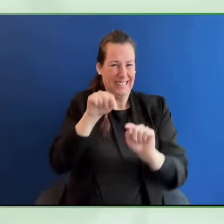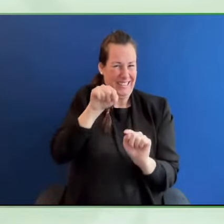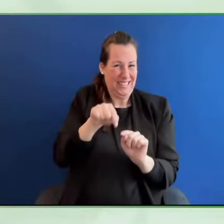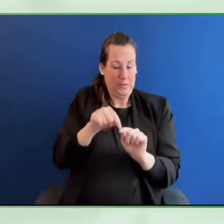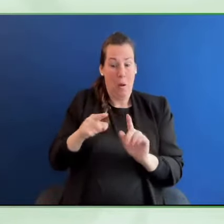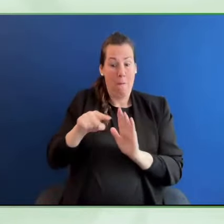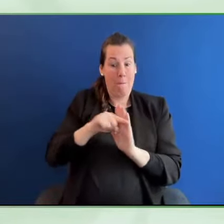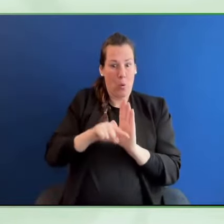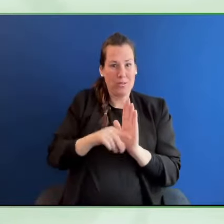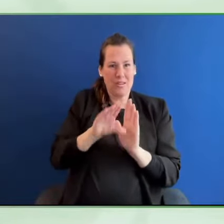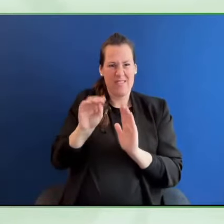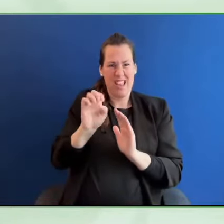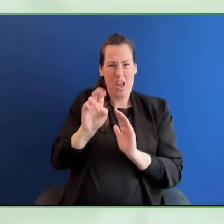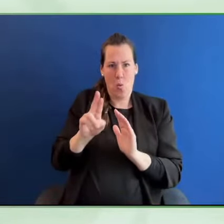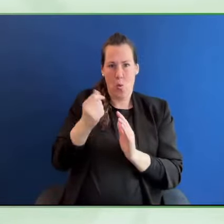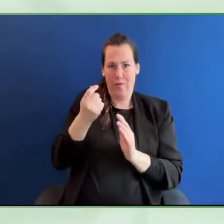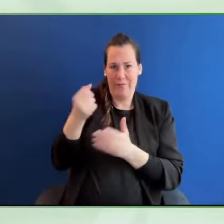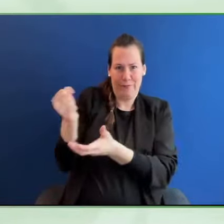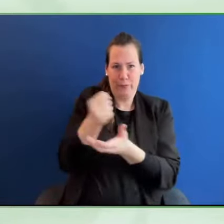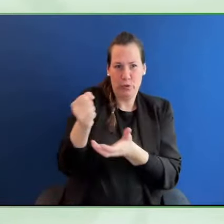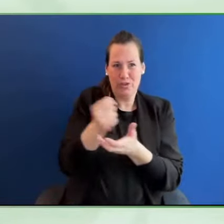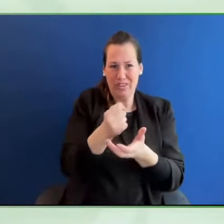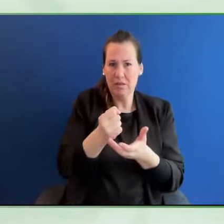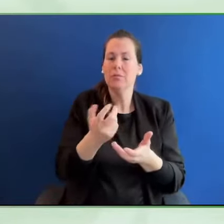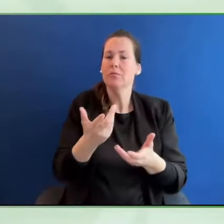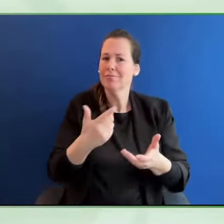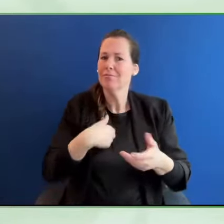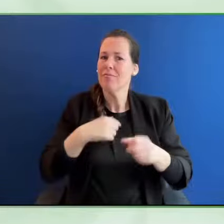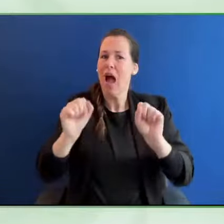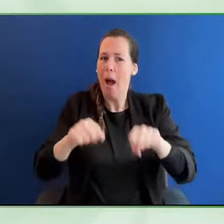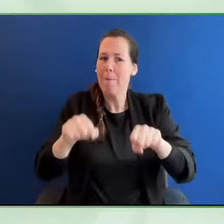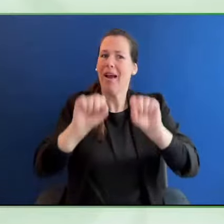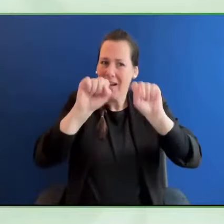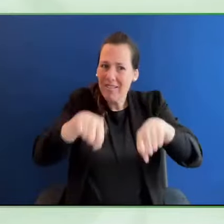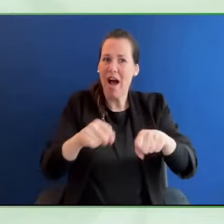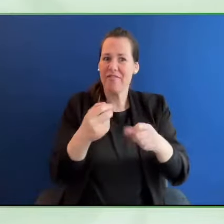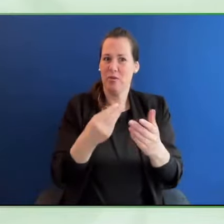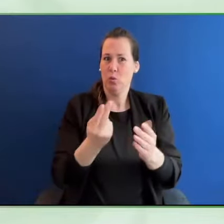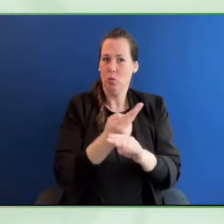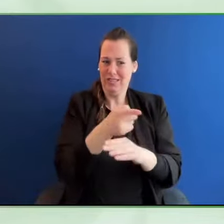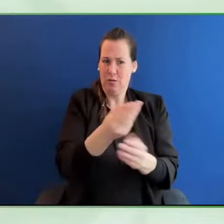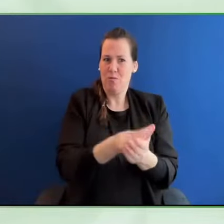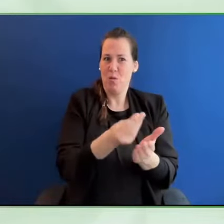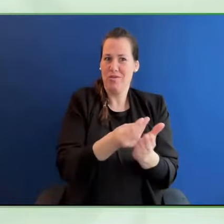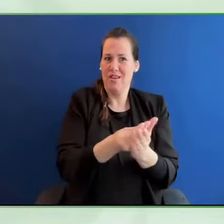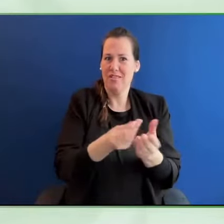Predominantly in Europe but more and more we are trying to explore what happens in South America.